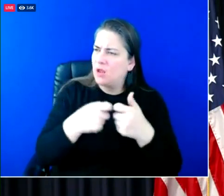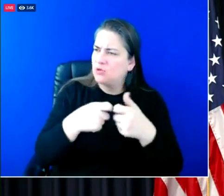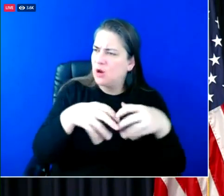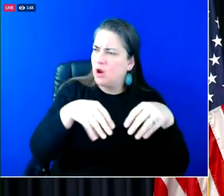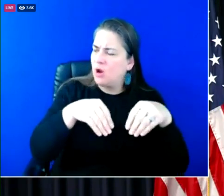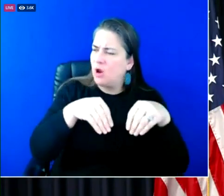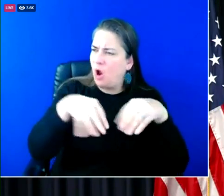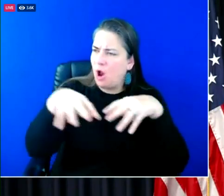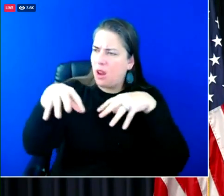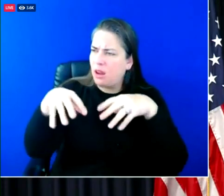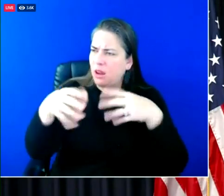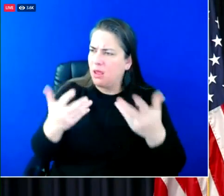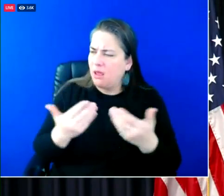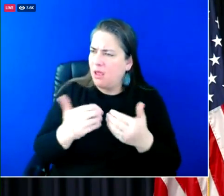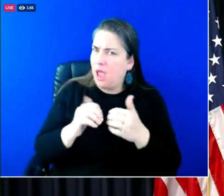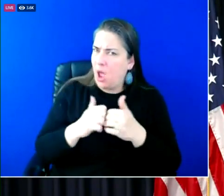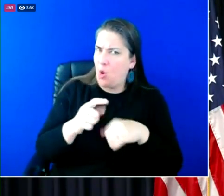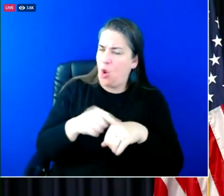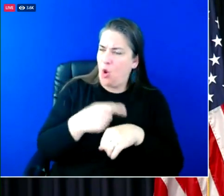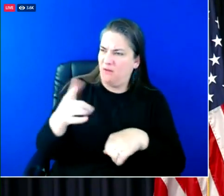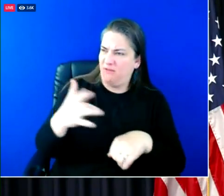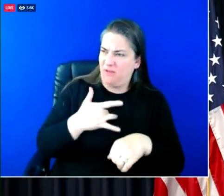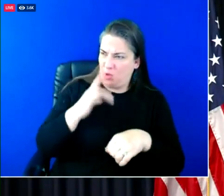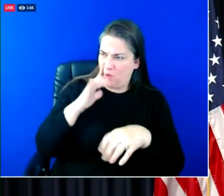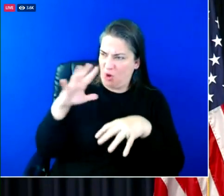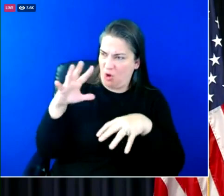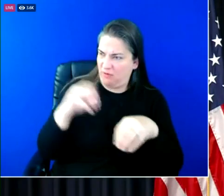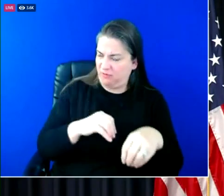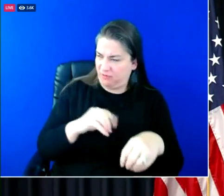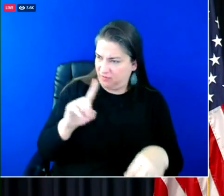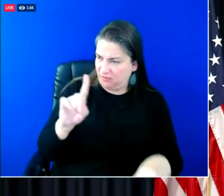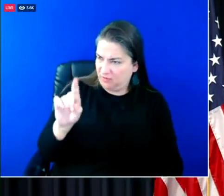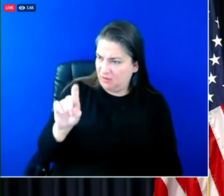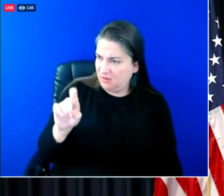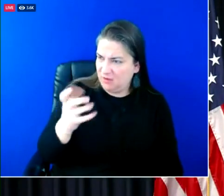how long they should be? Um, be ready to stay still.